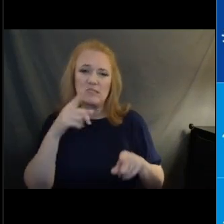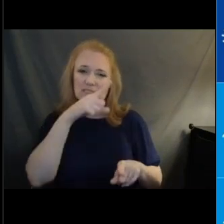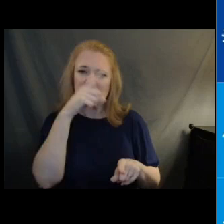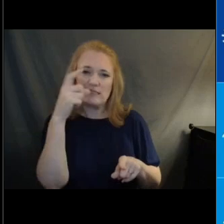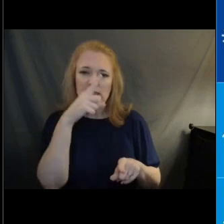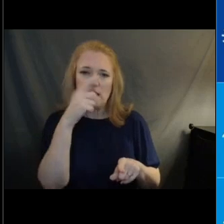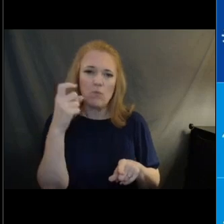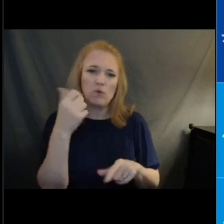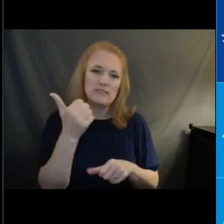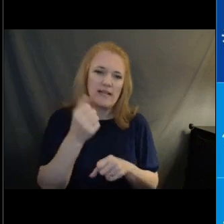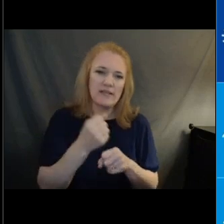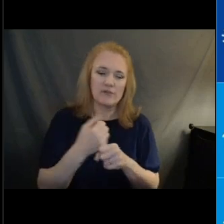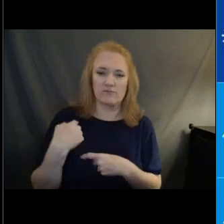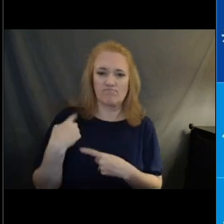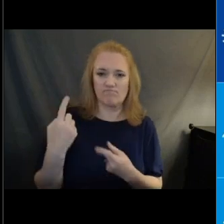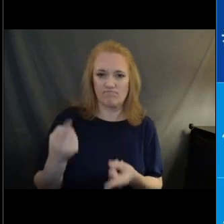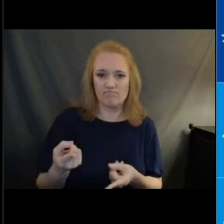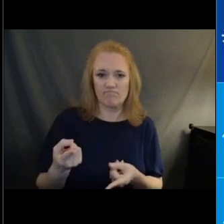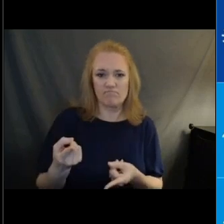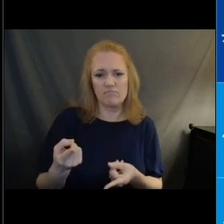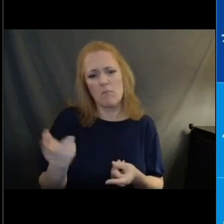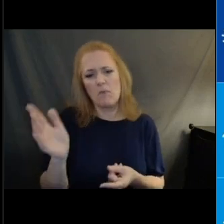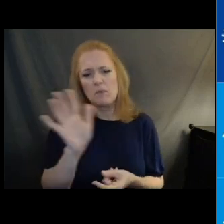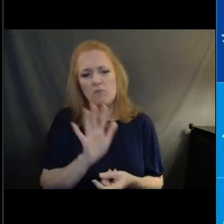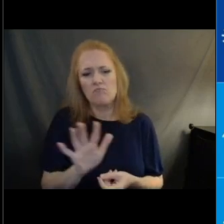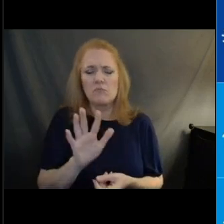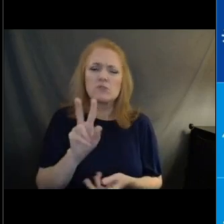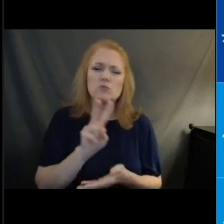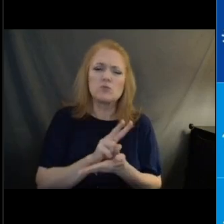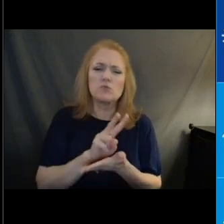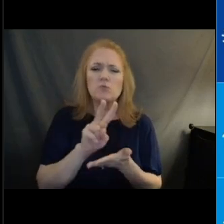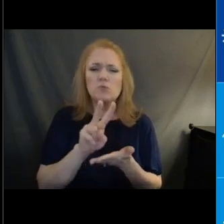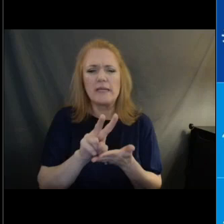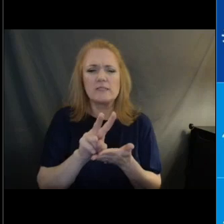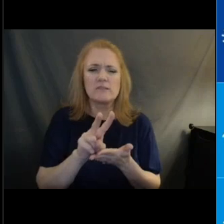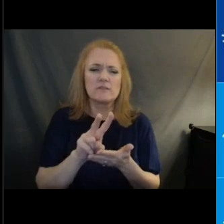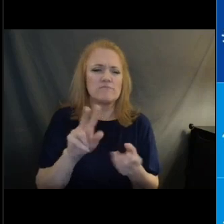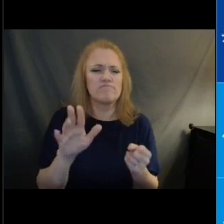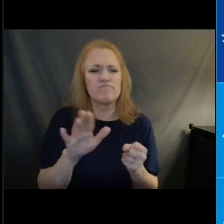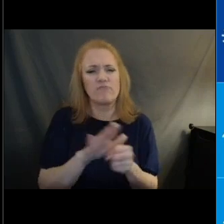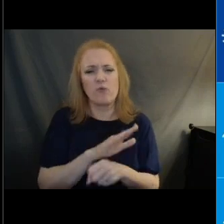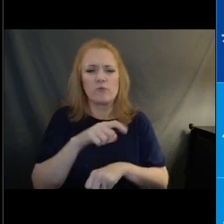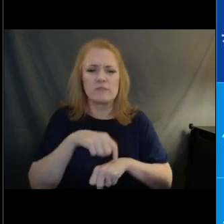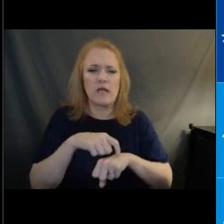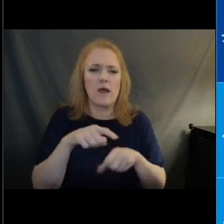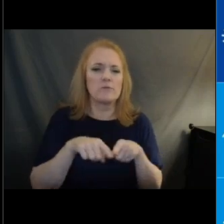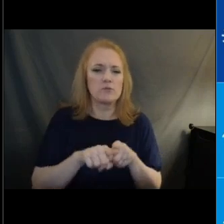decade or so where there may have been about a two week total period of time during the summer months